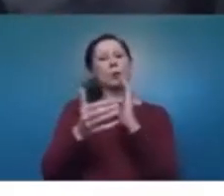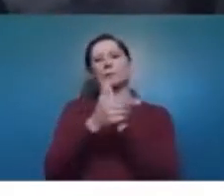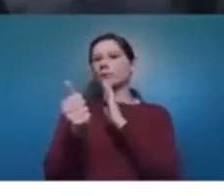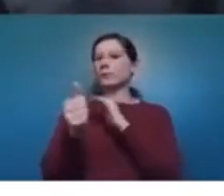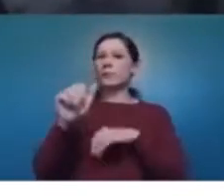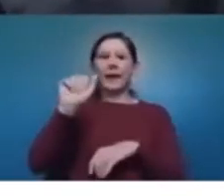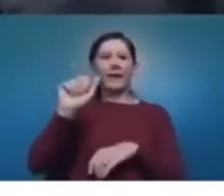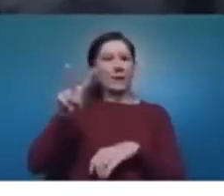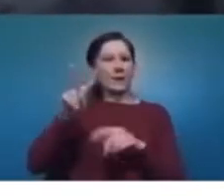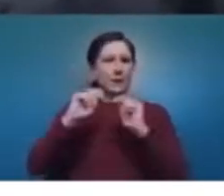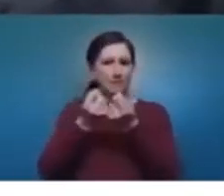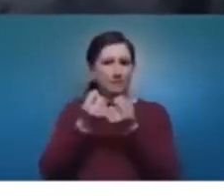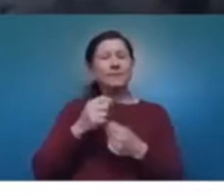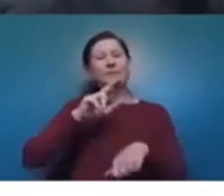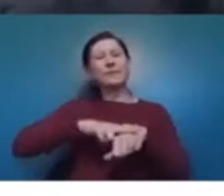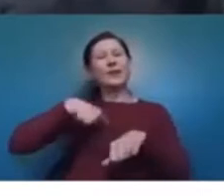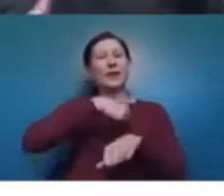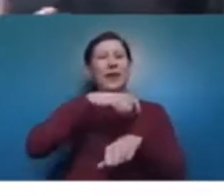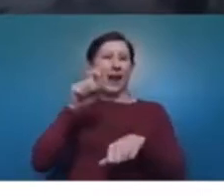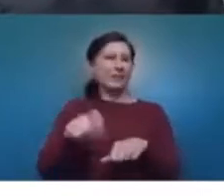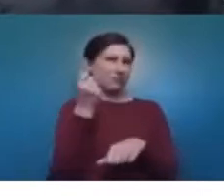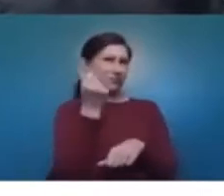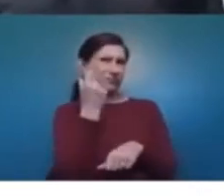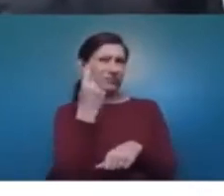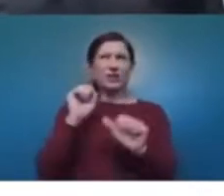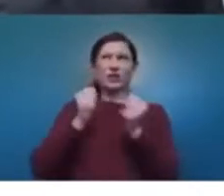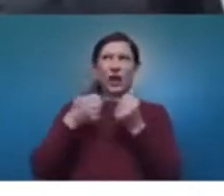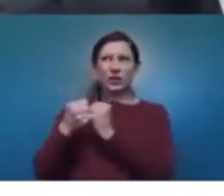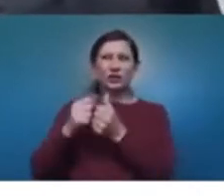AV team. Of course, we had to understand our challenges.